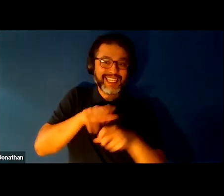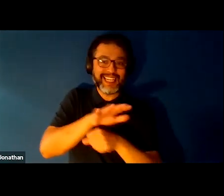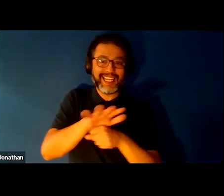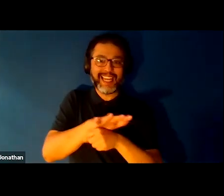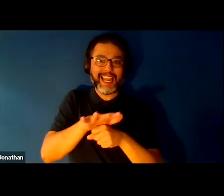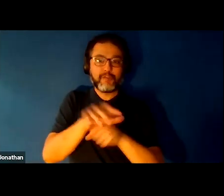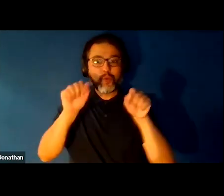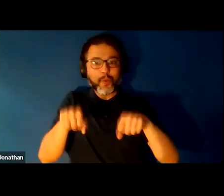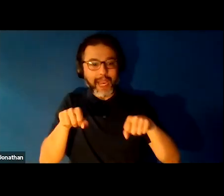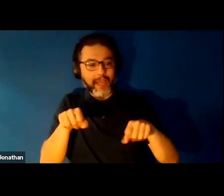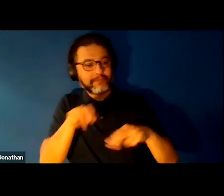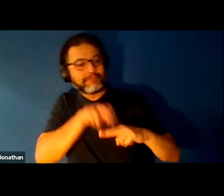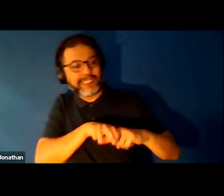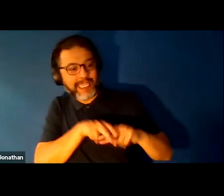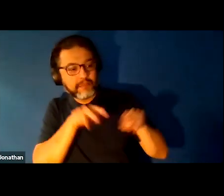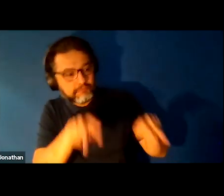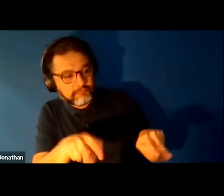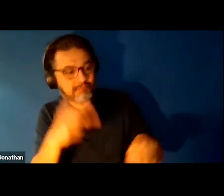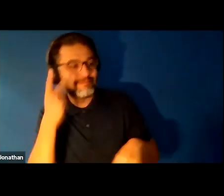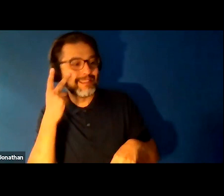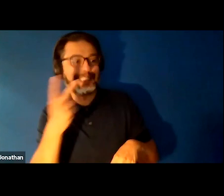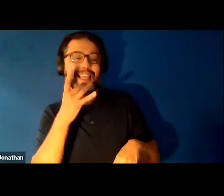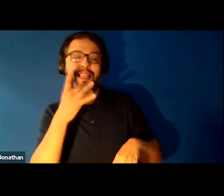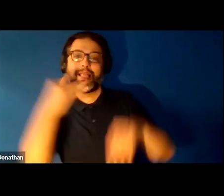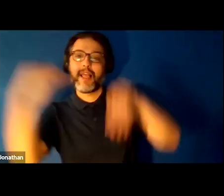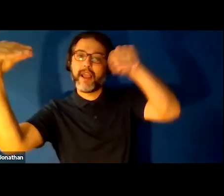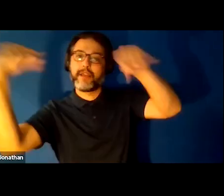into the core of the STEM building.